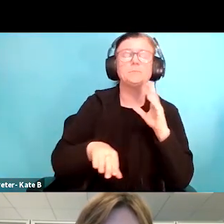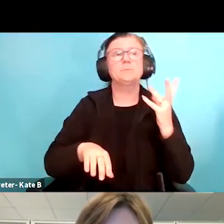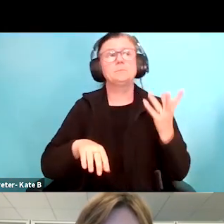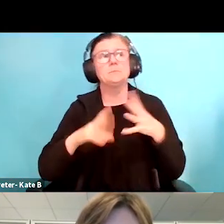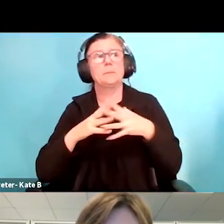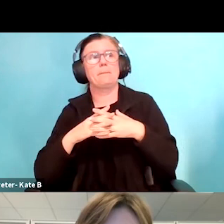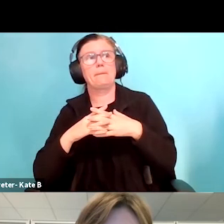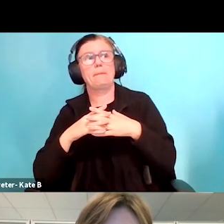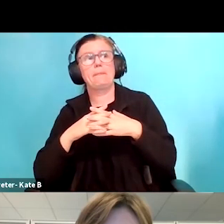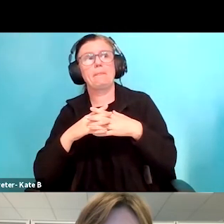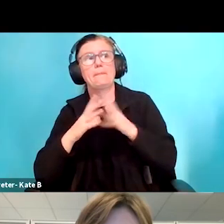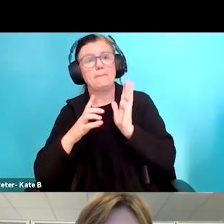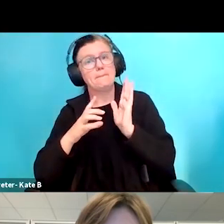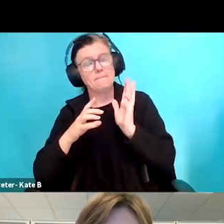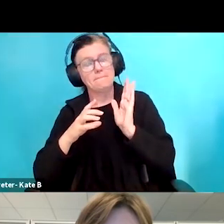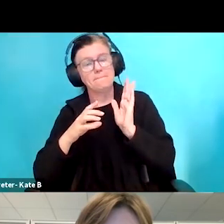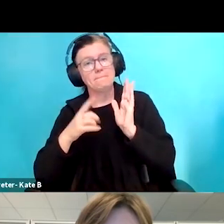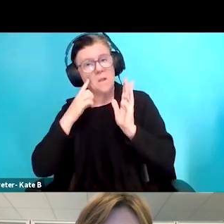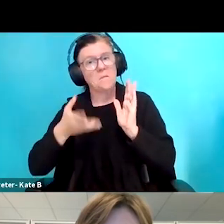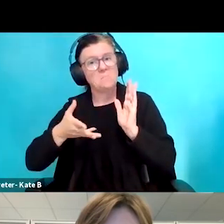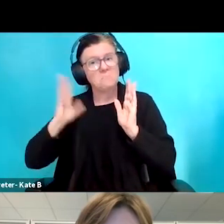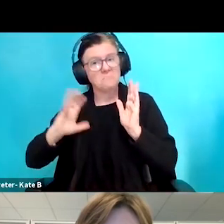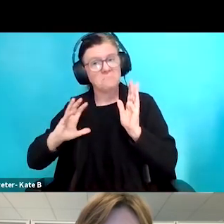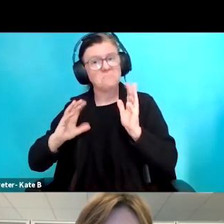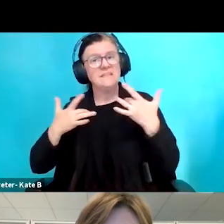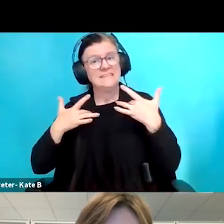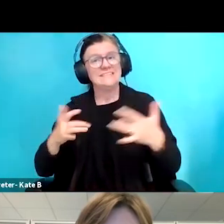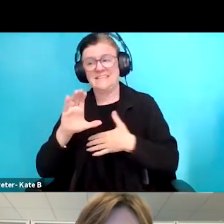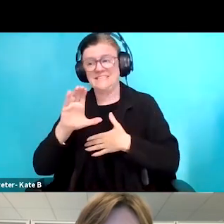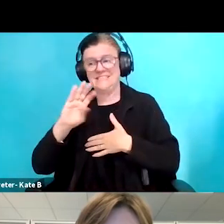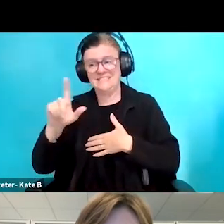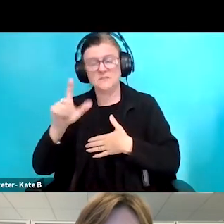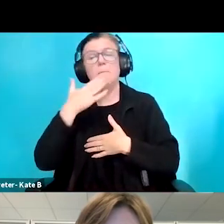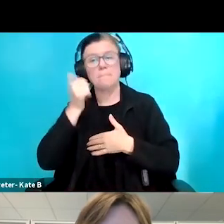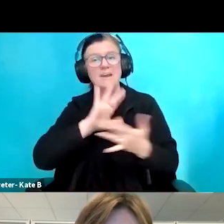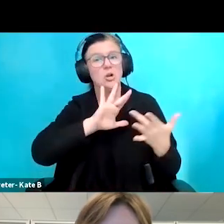centers for independent living I think do a better job outreaching to certain groups